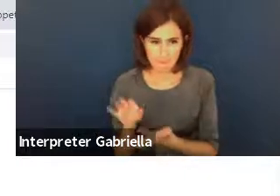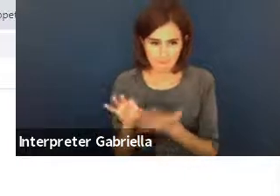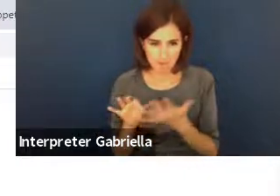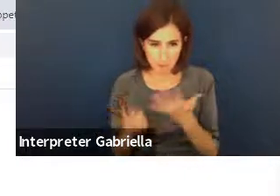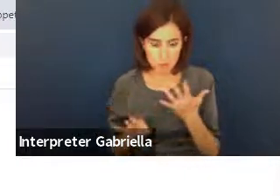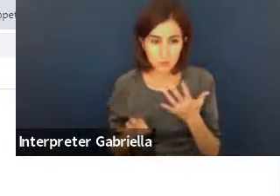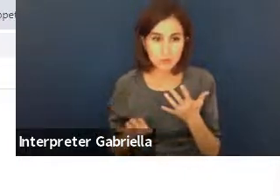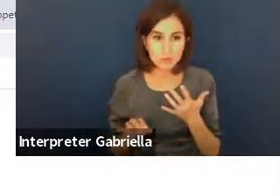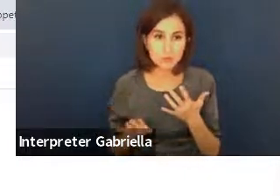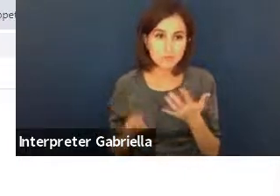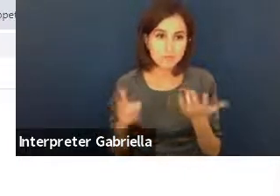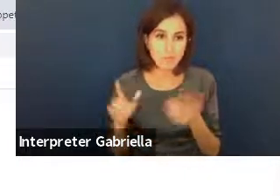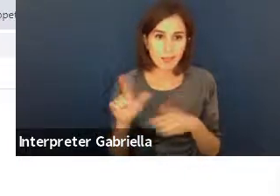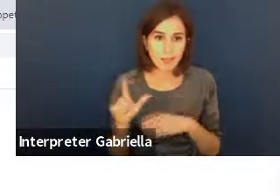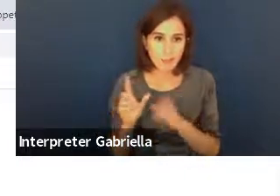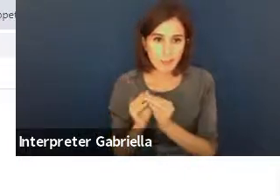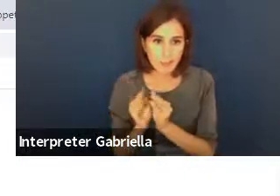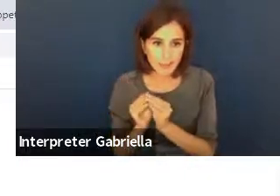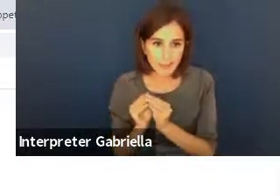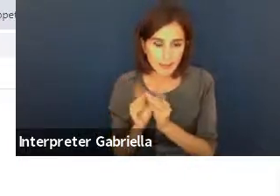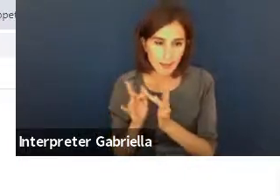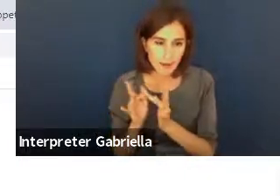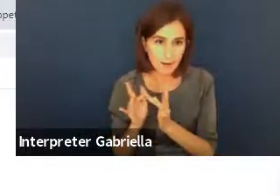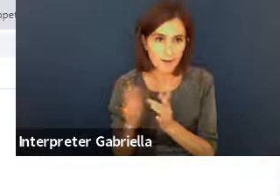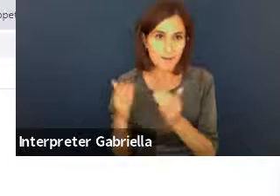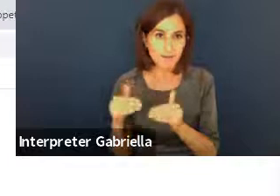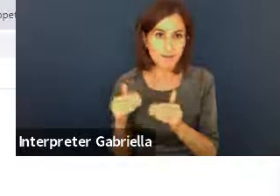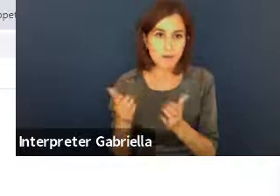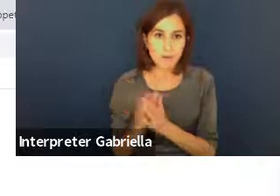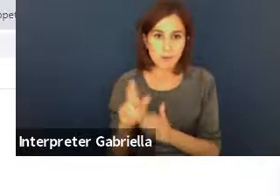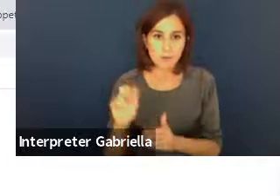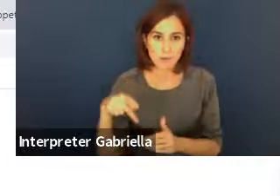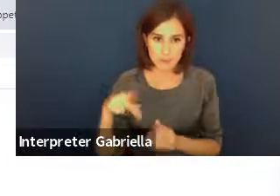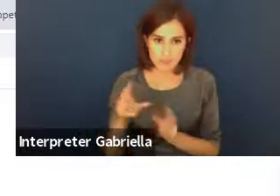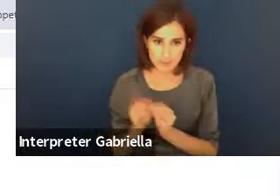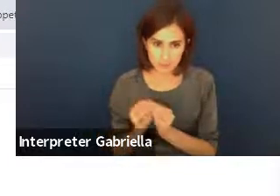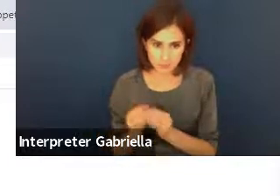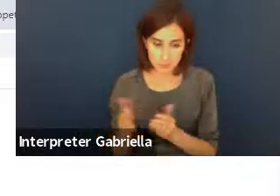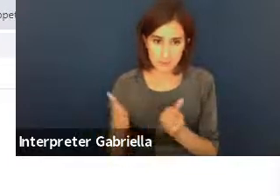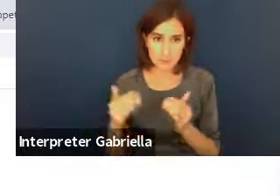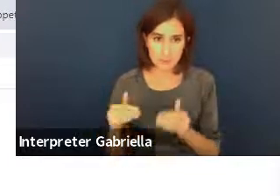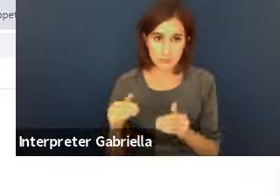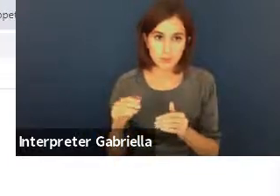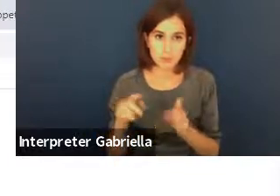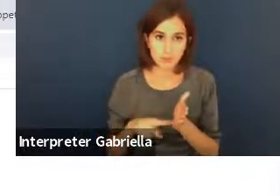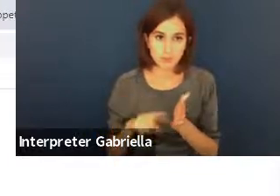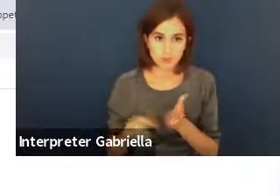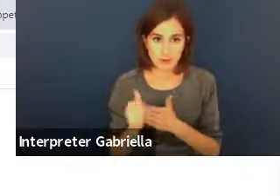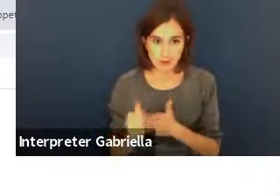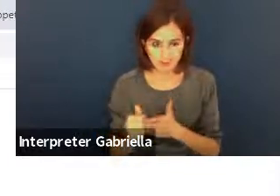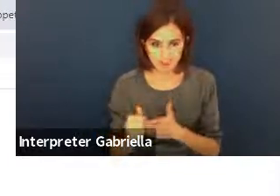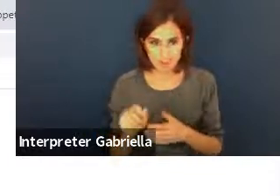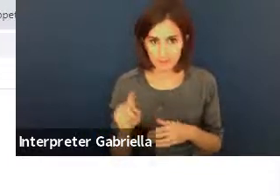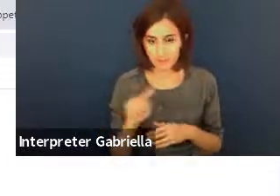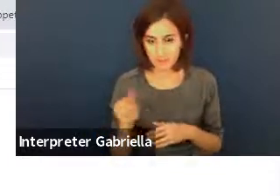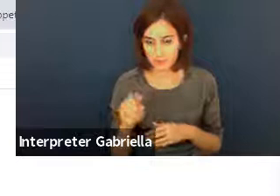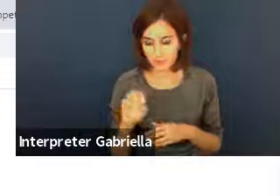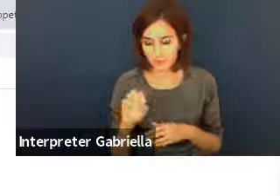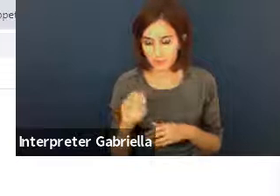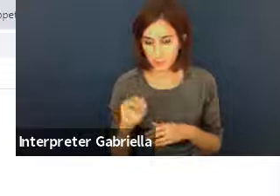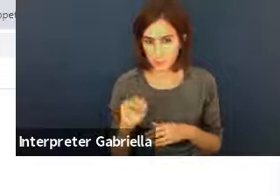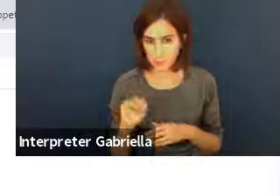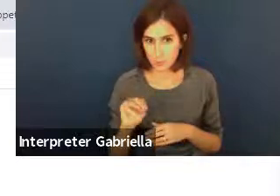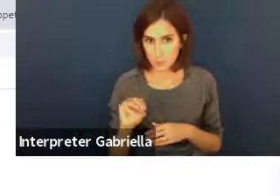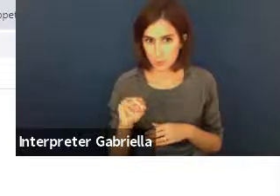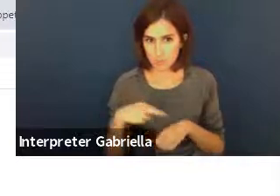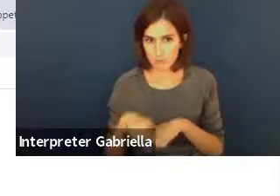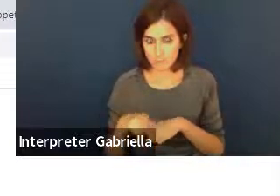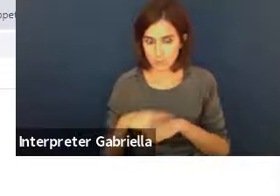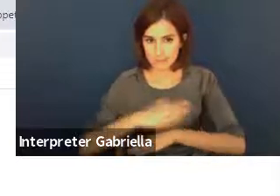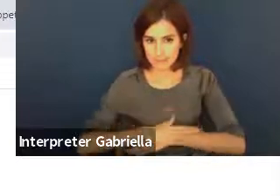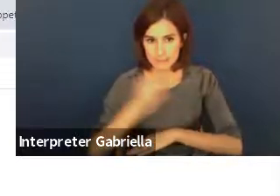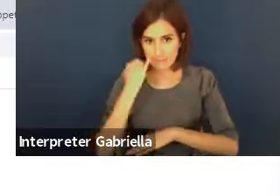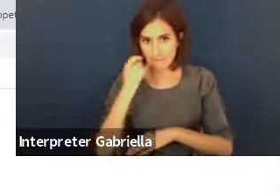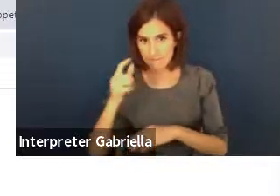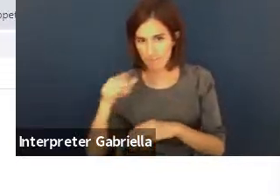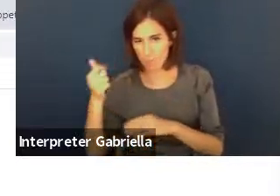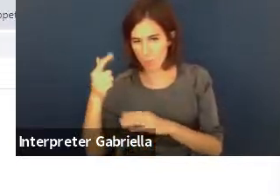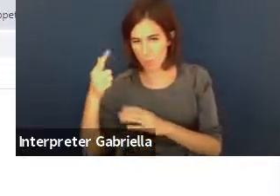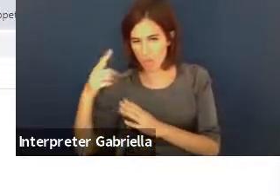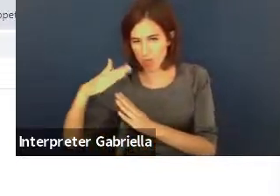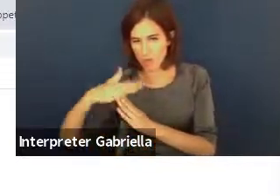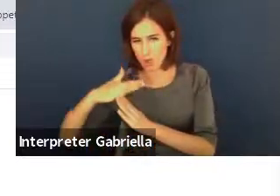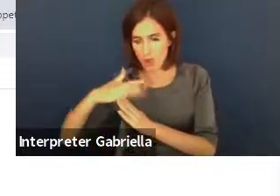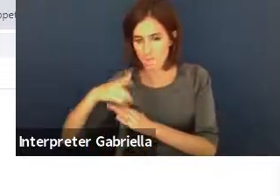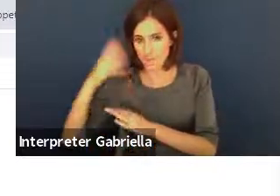Linda Kobashigawa: Library webinars requesting a rap session. The list of research guides that we provide another link to the zoom reference death. So if they didn't see the one up top, they can go to this one down here. And then we also link to our for faculty